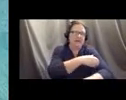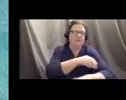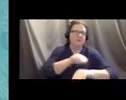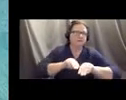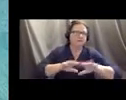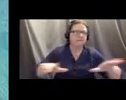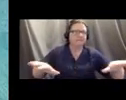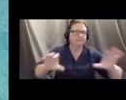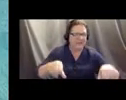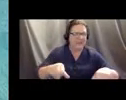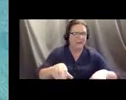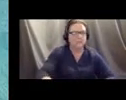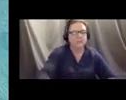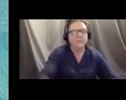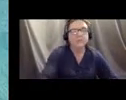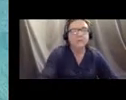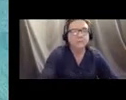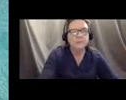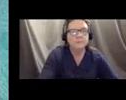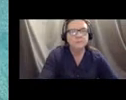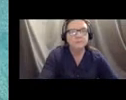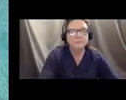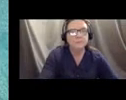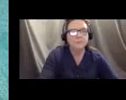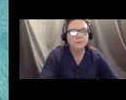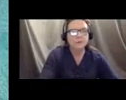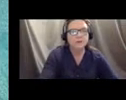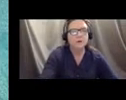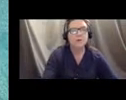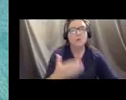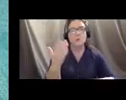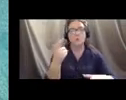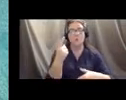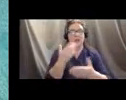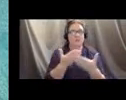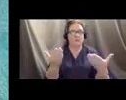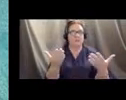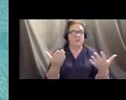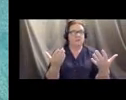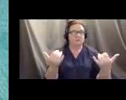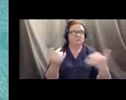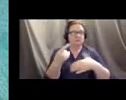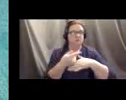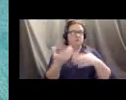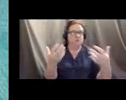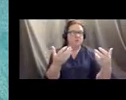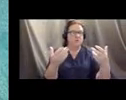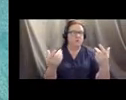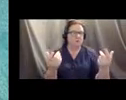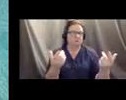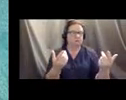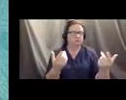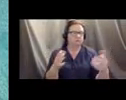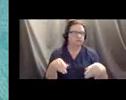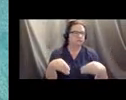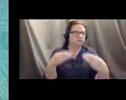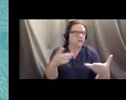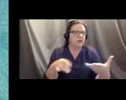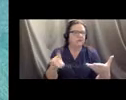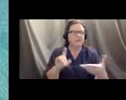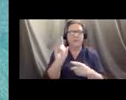So one of the things that we wanted to do is to give you a minute to think -- oh, thank